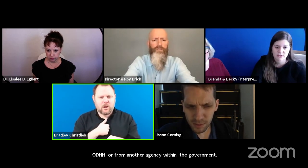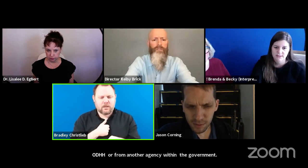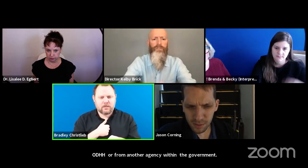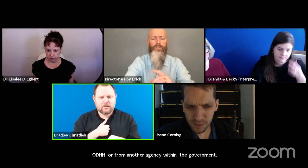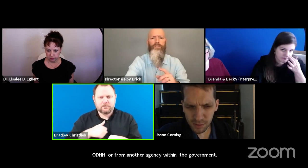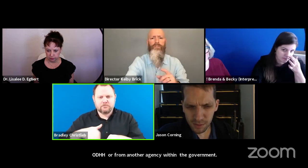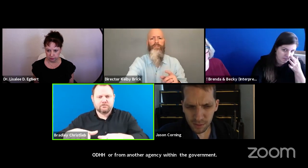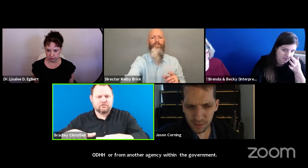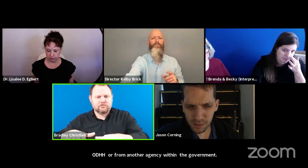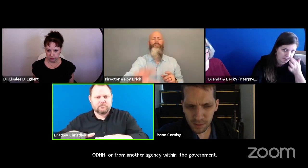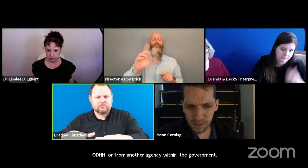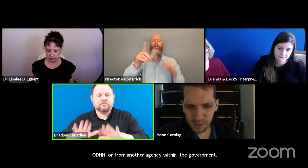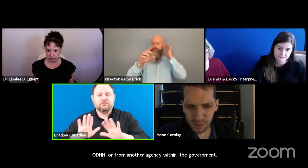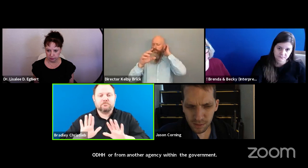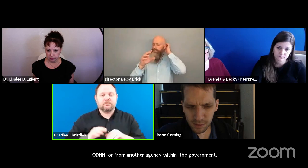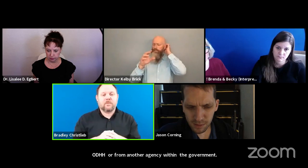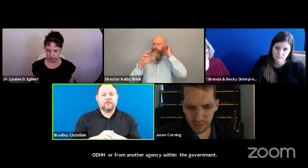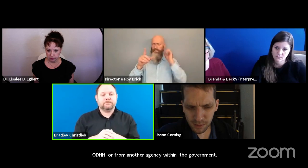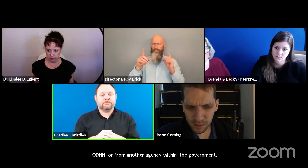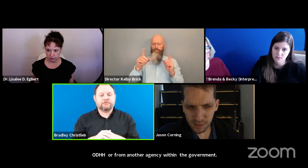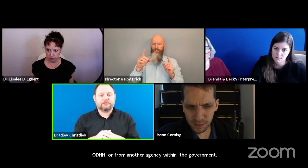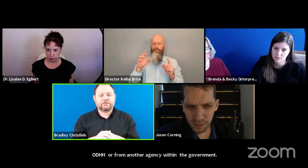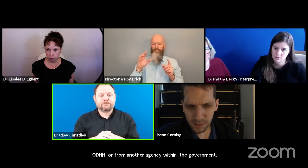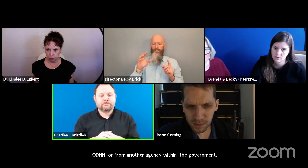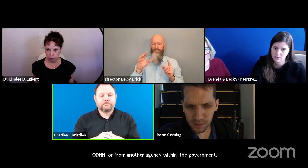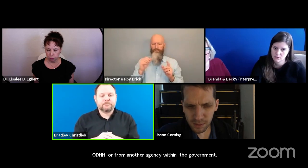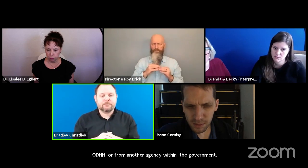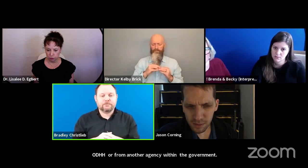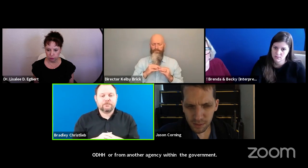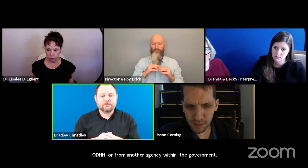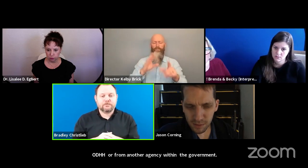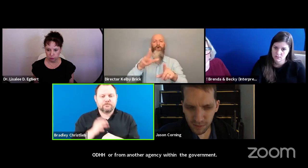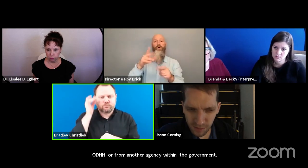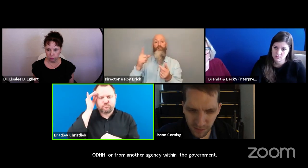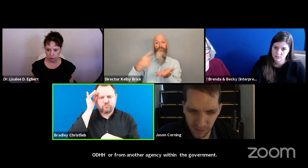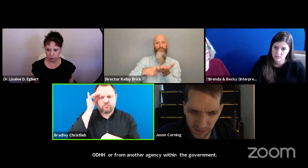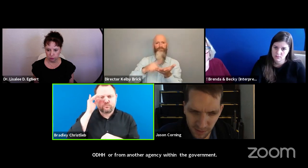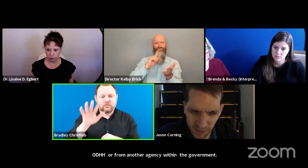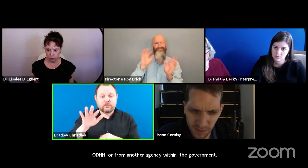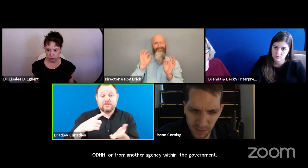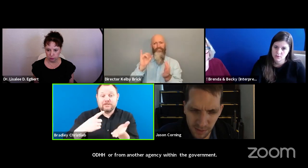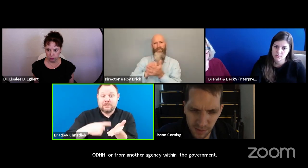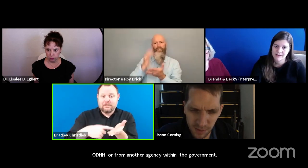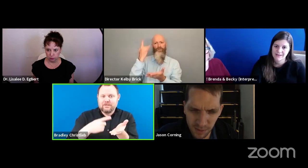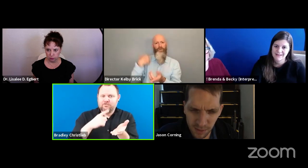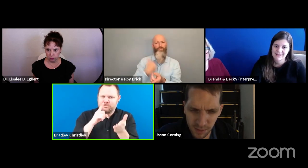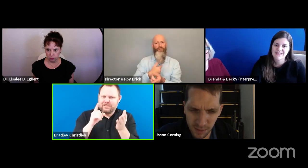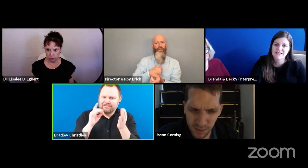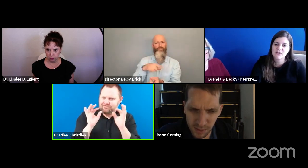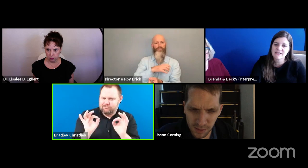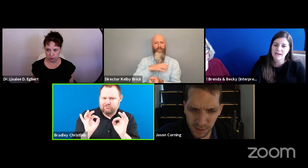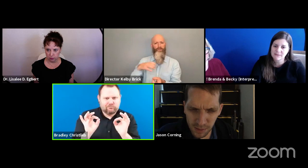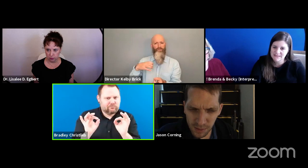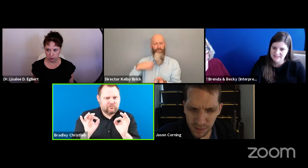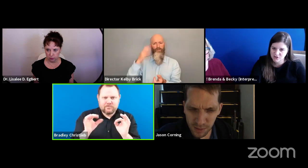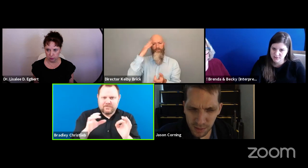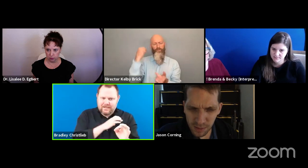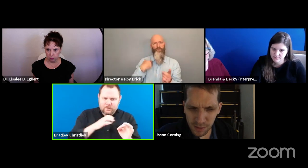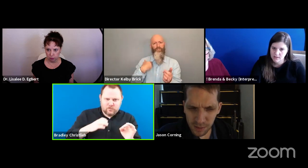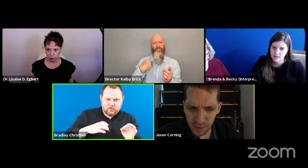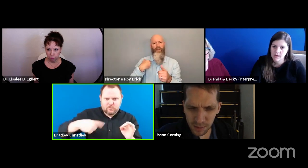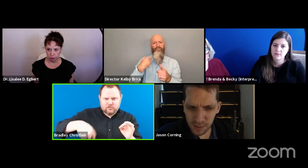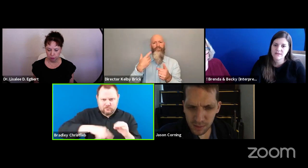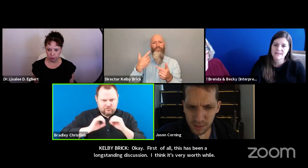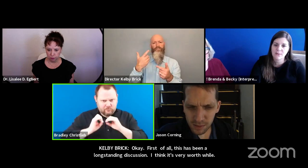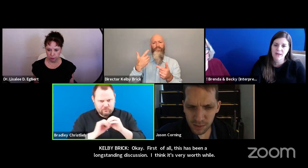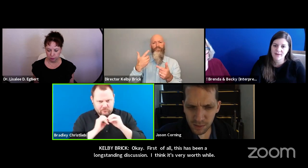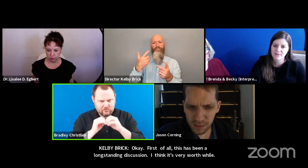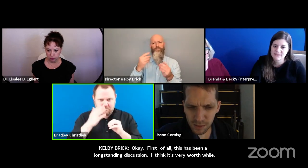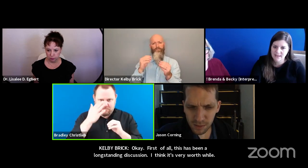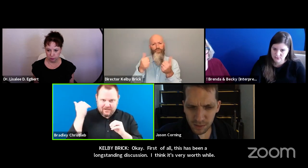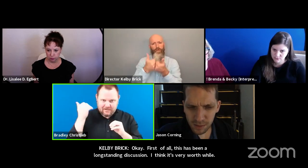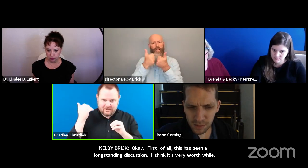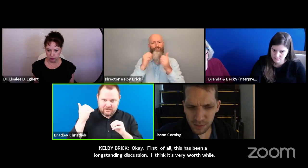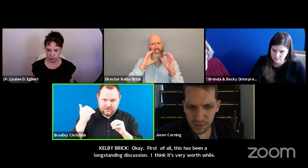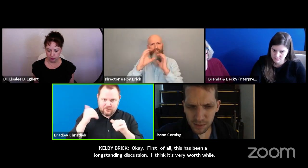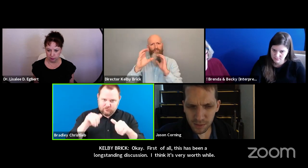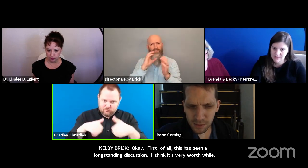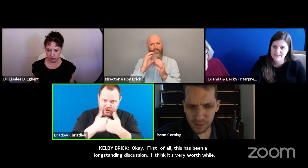This is a very timely discussion.